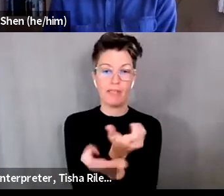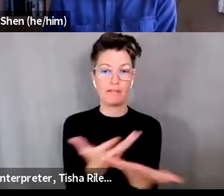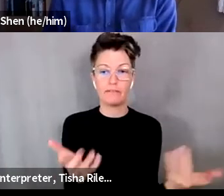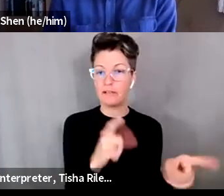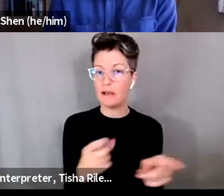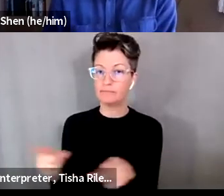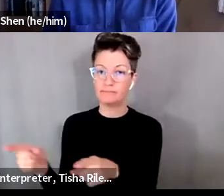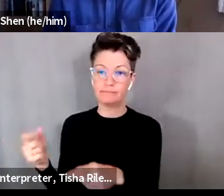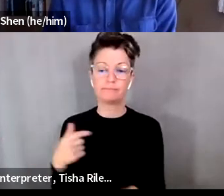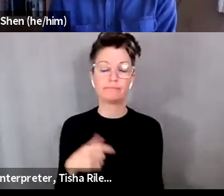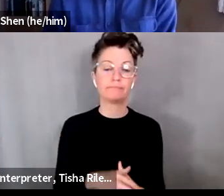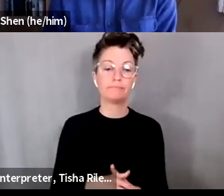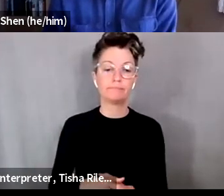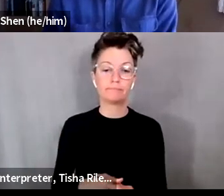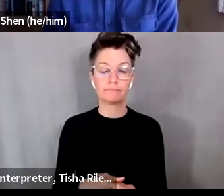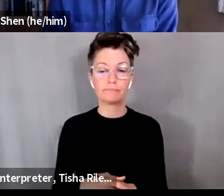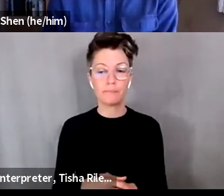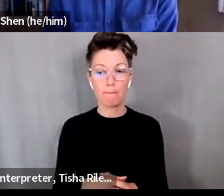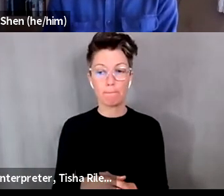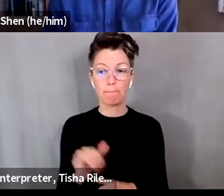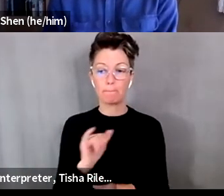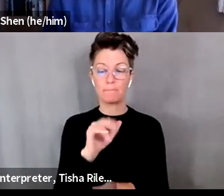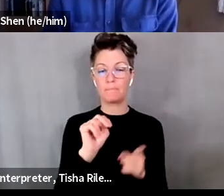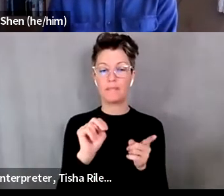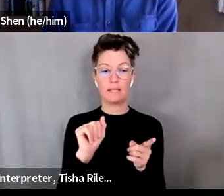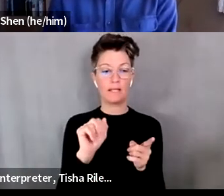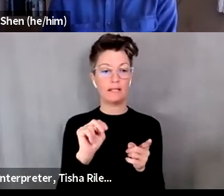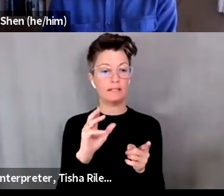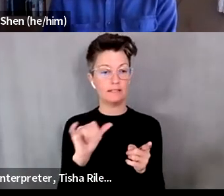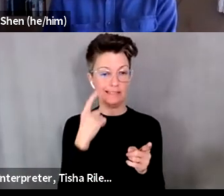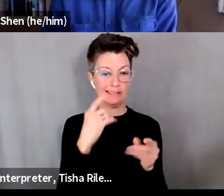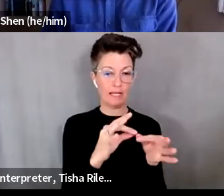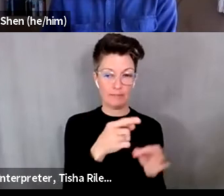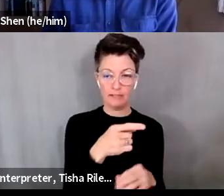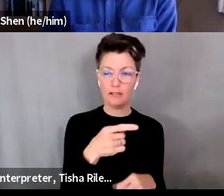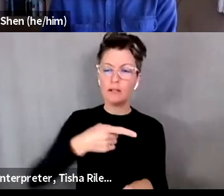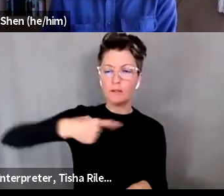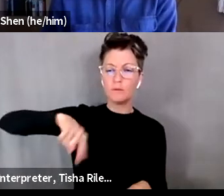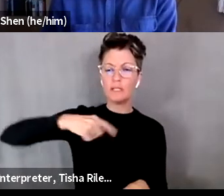And as Nancy mentioned there, I think we all felt some resistance initially.